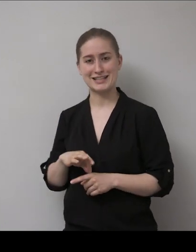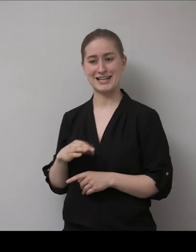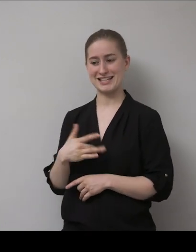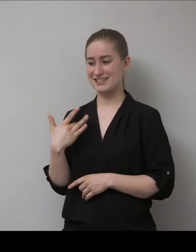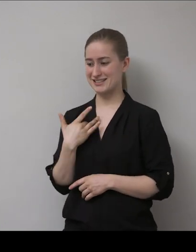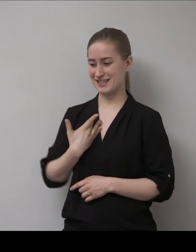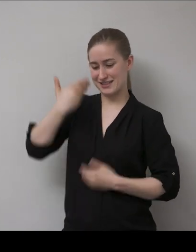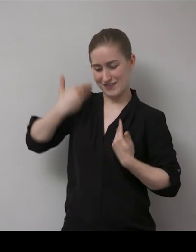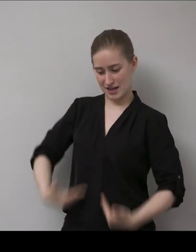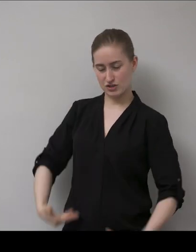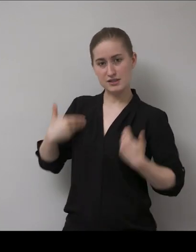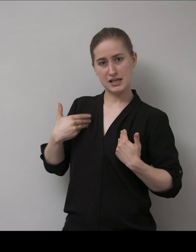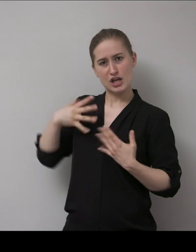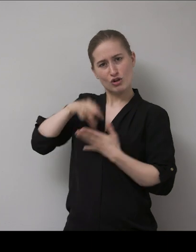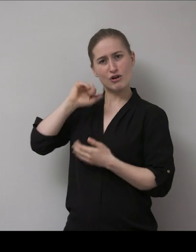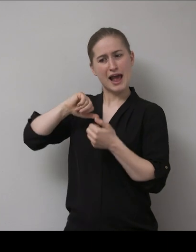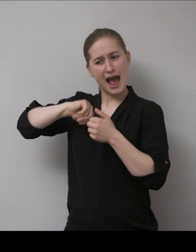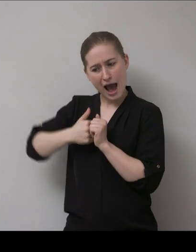and learn how to make change in the world.